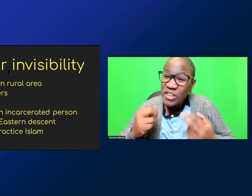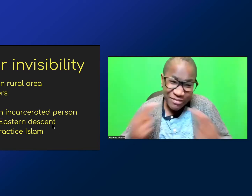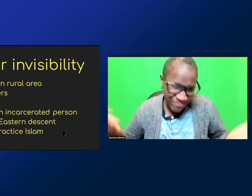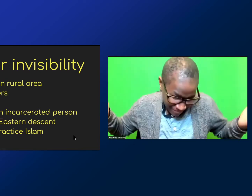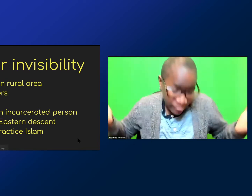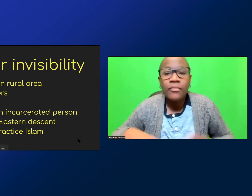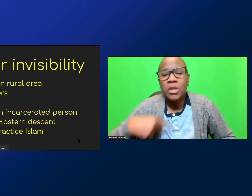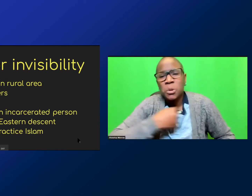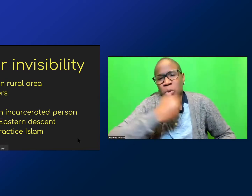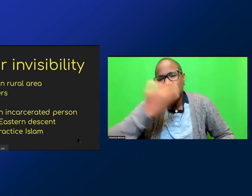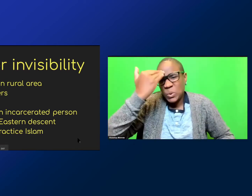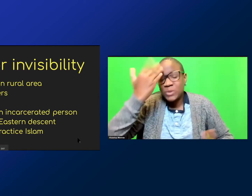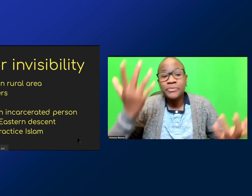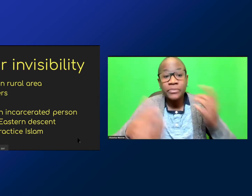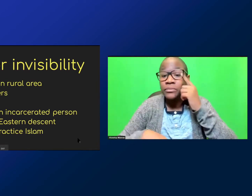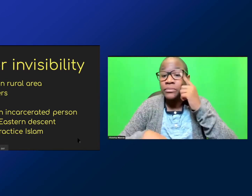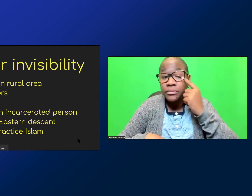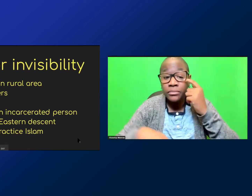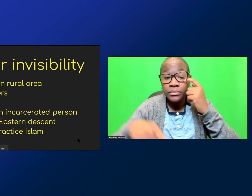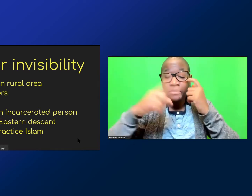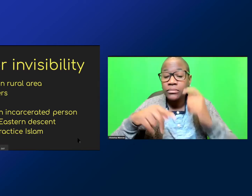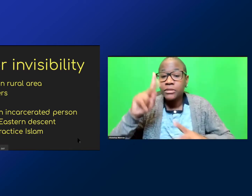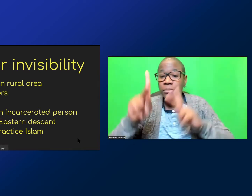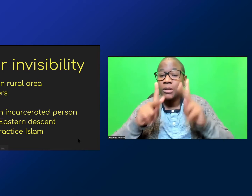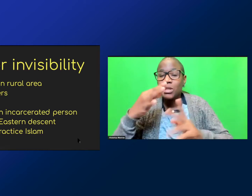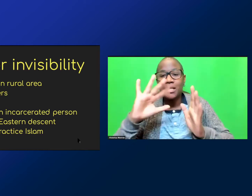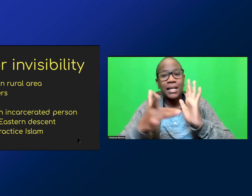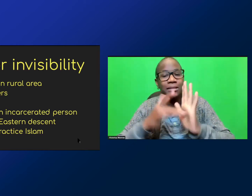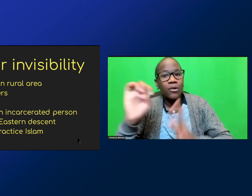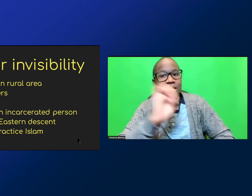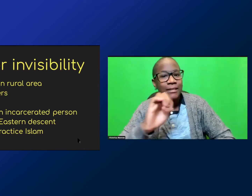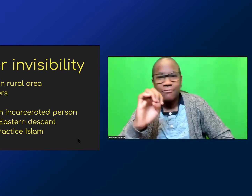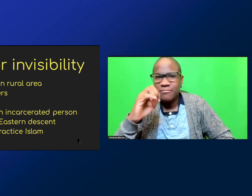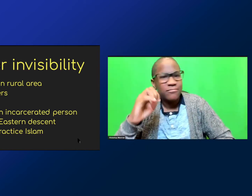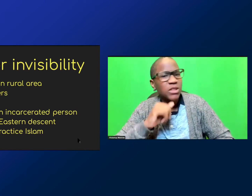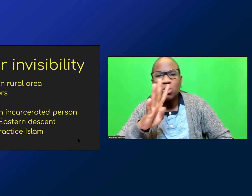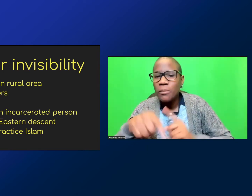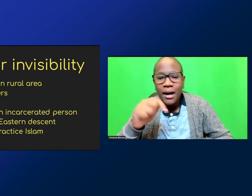bad people are incarcerated when truly an innocent person can be sent to prison but because it's not